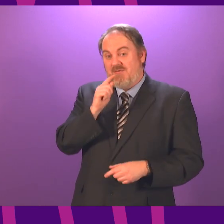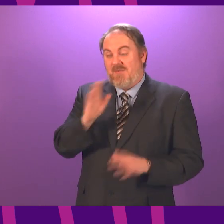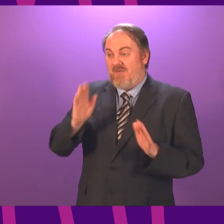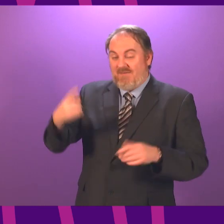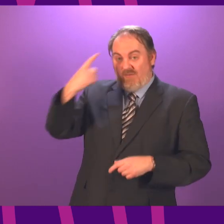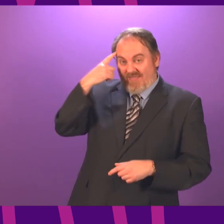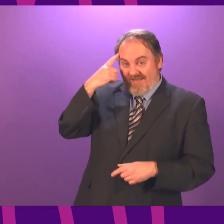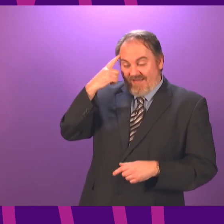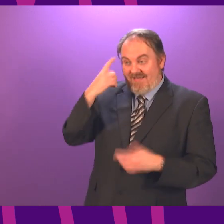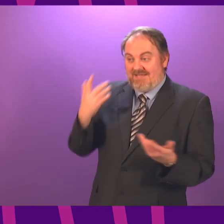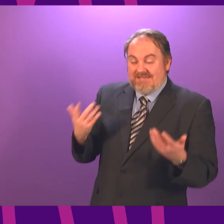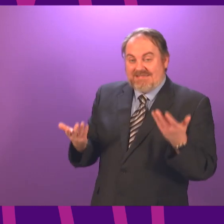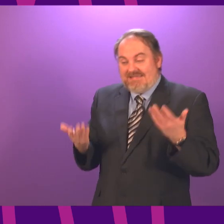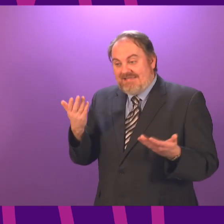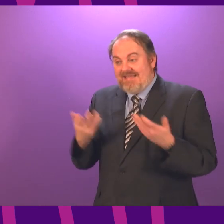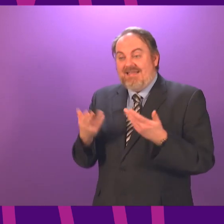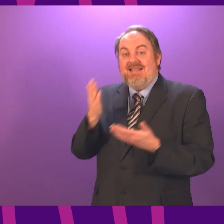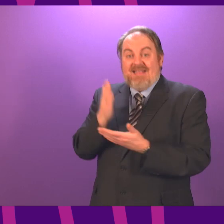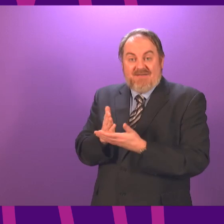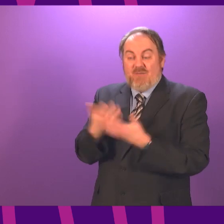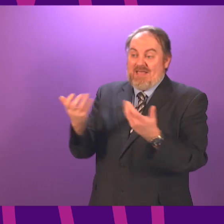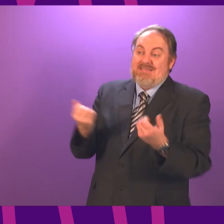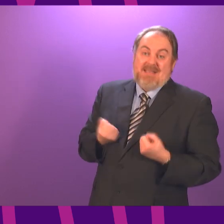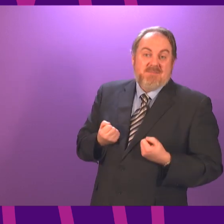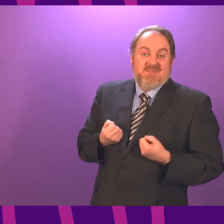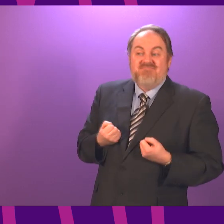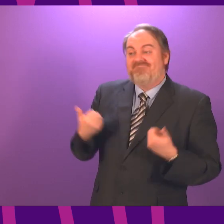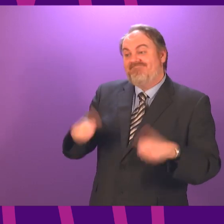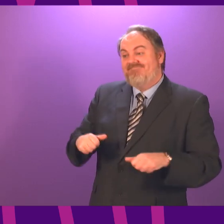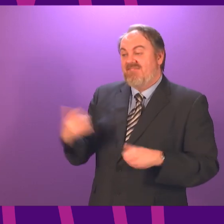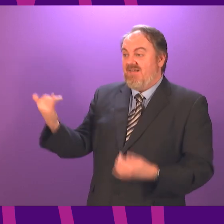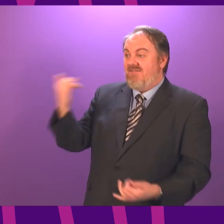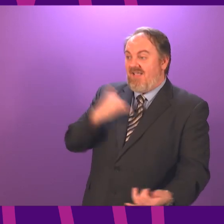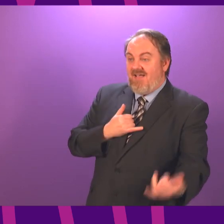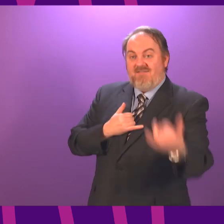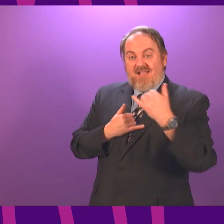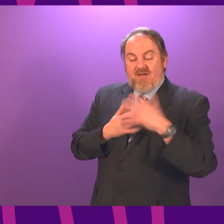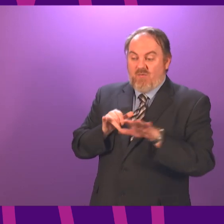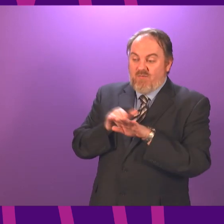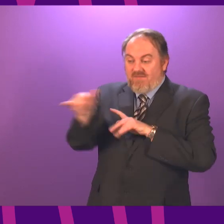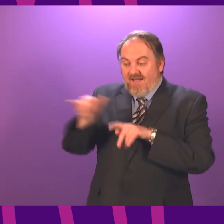The more we accept some restriction on our ability to travel overseas, the greater normality